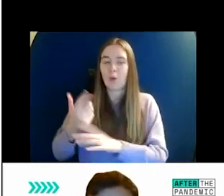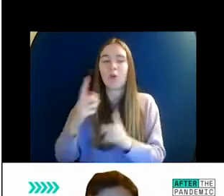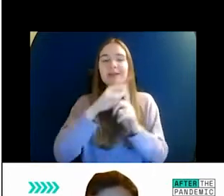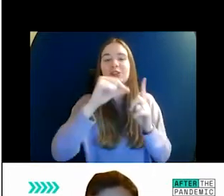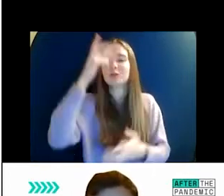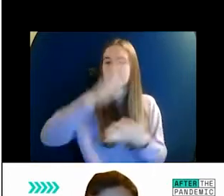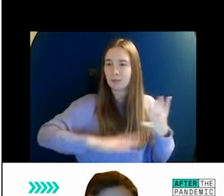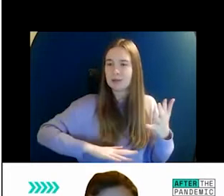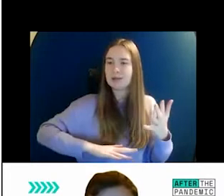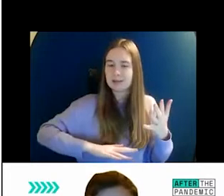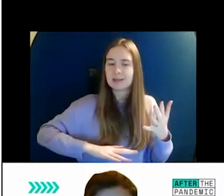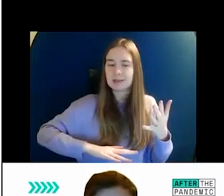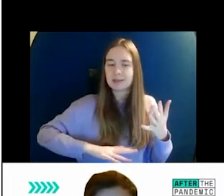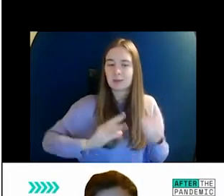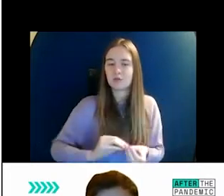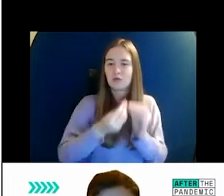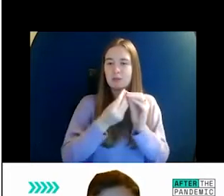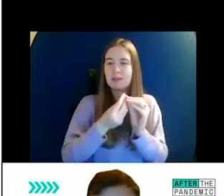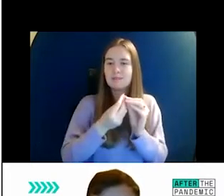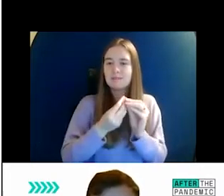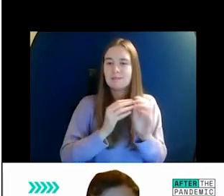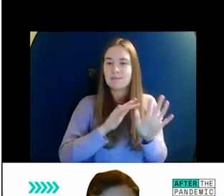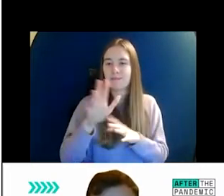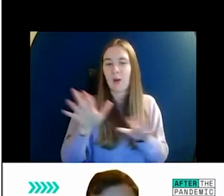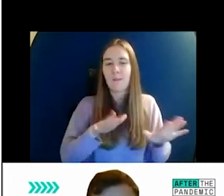as an outfit for each of those projects.